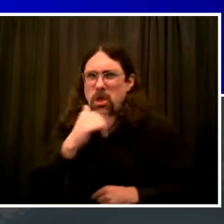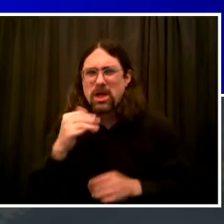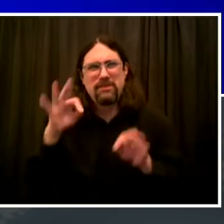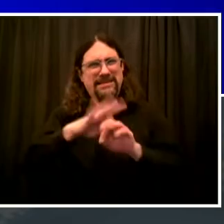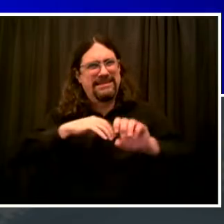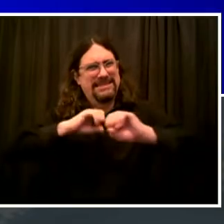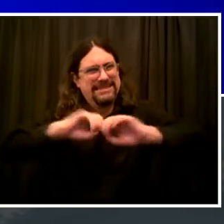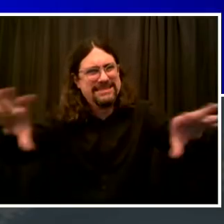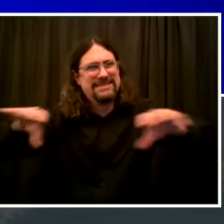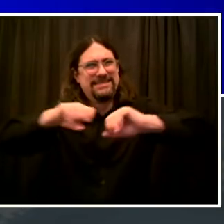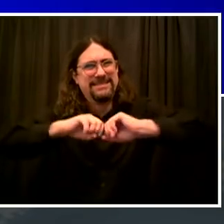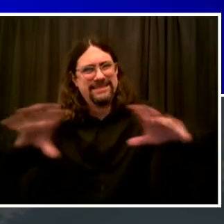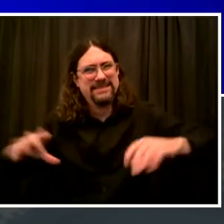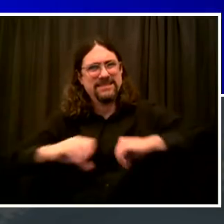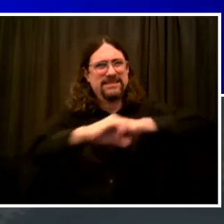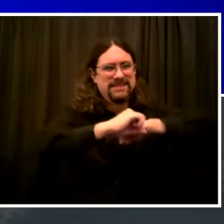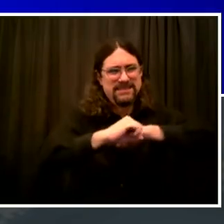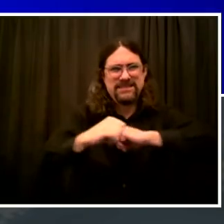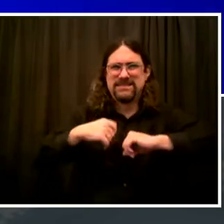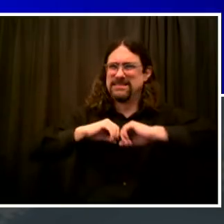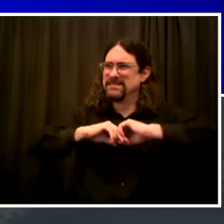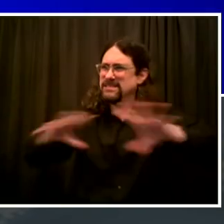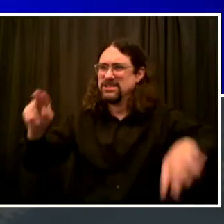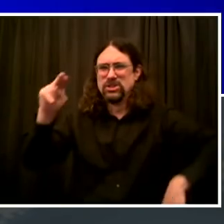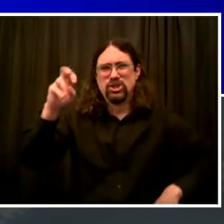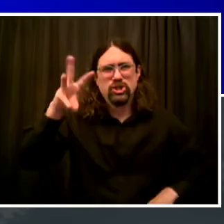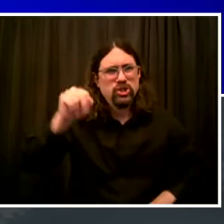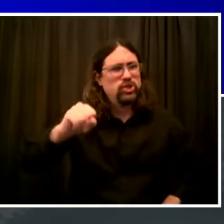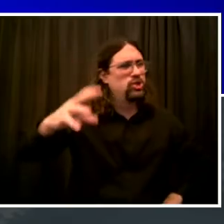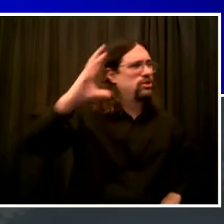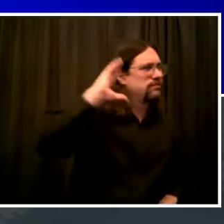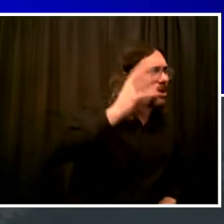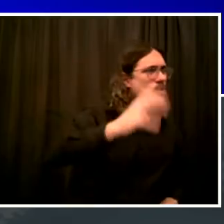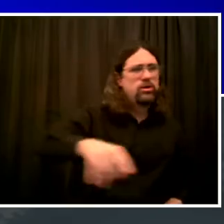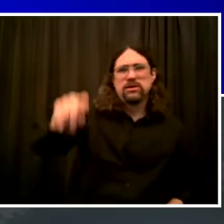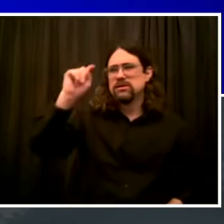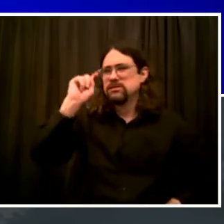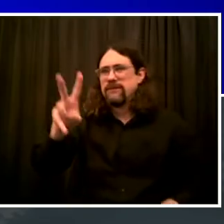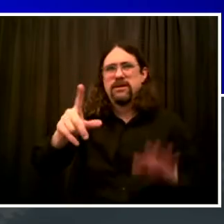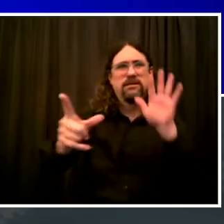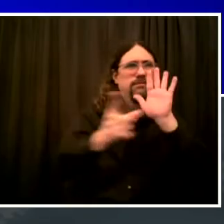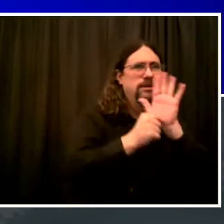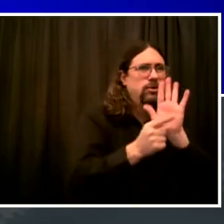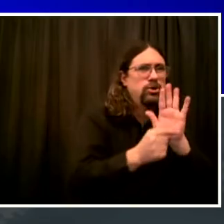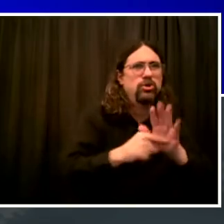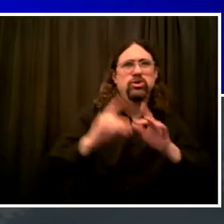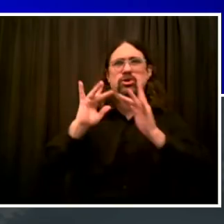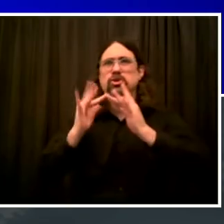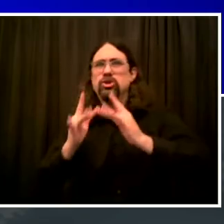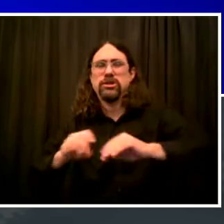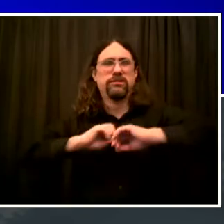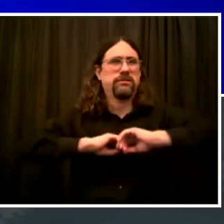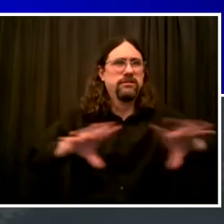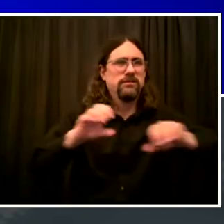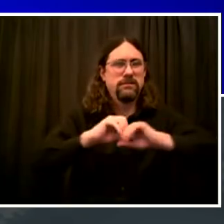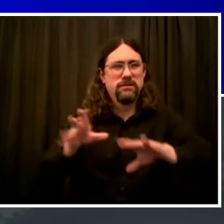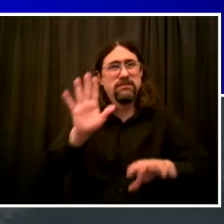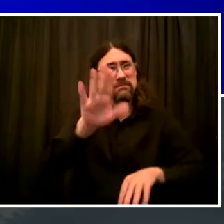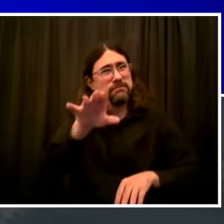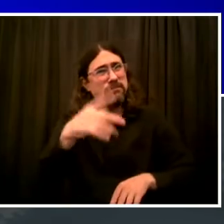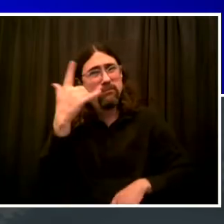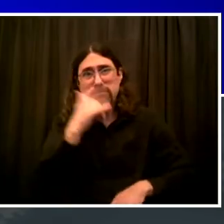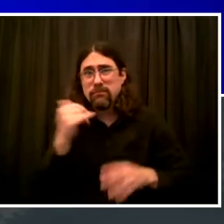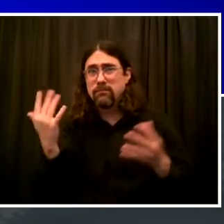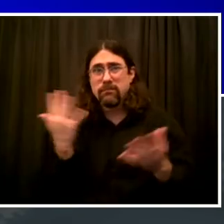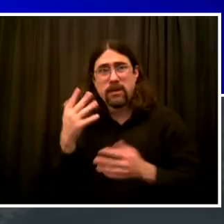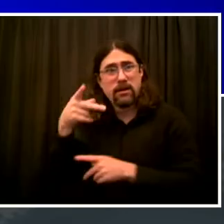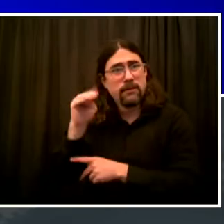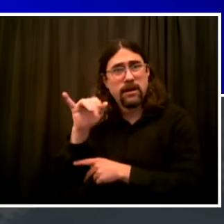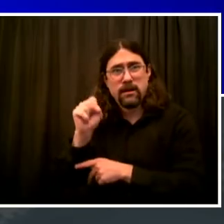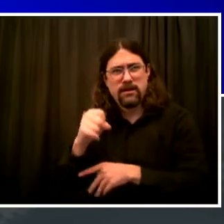AN AD CAMPAIGN.